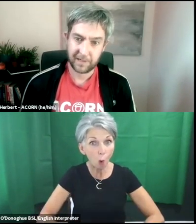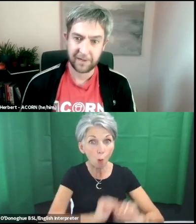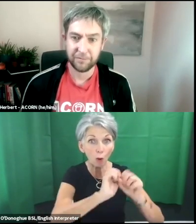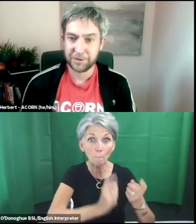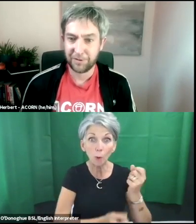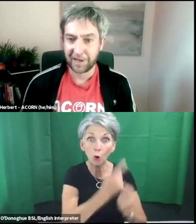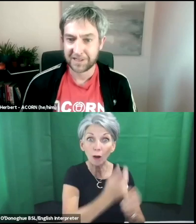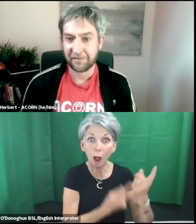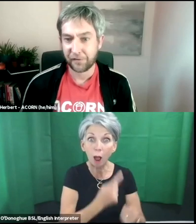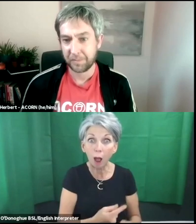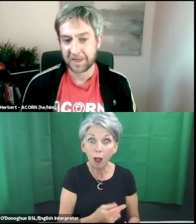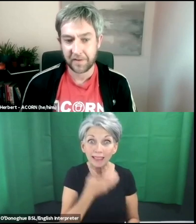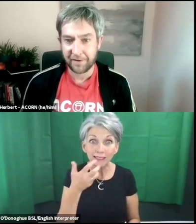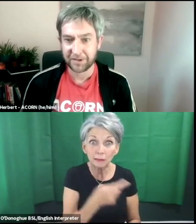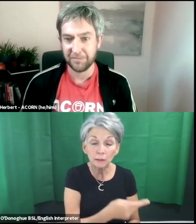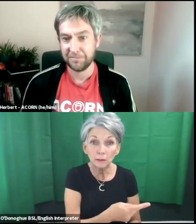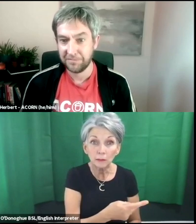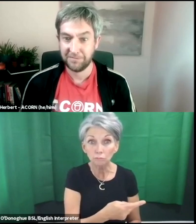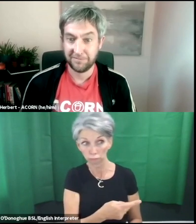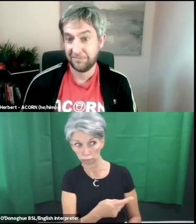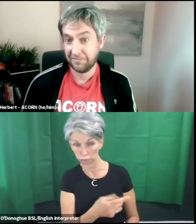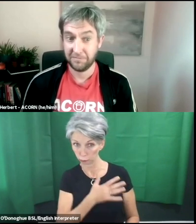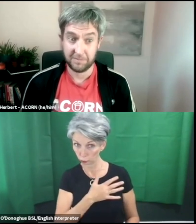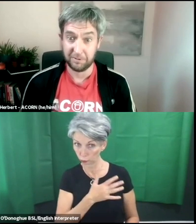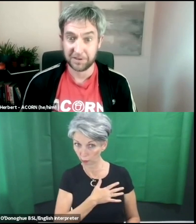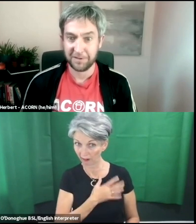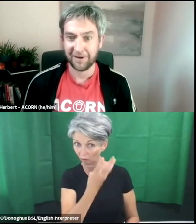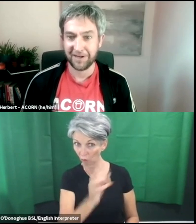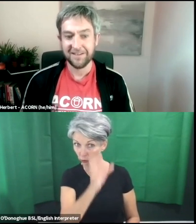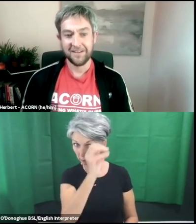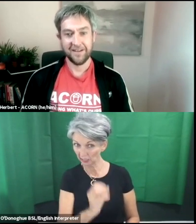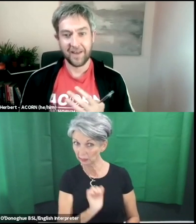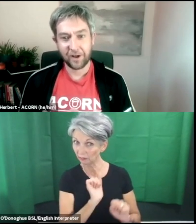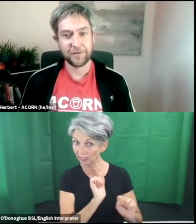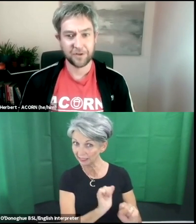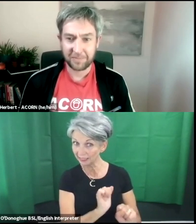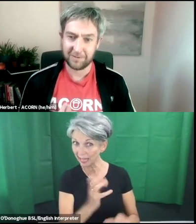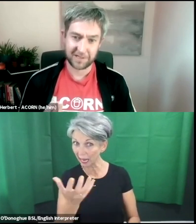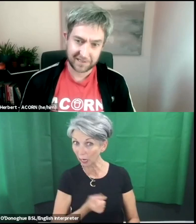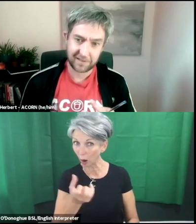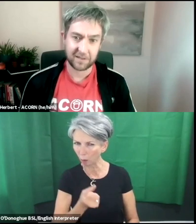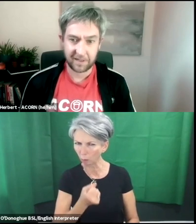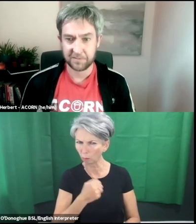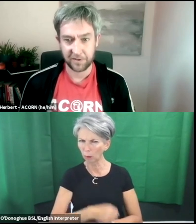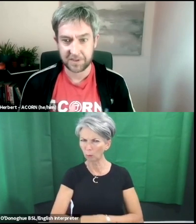"How would you like to have 40% of their income? Be pretty sweet, right?" And then all of a sudden people start to think about some of